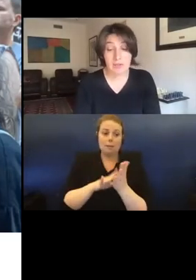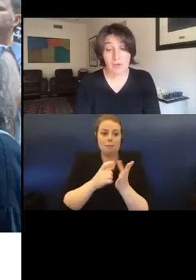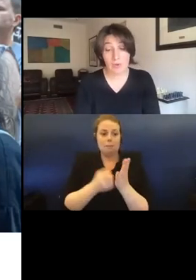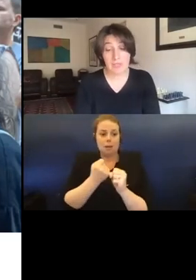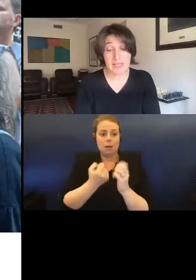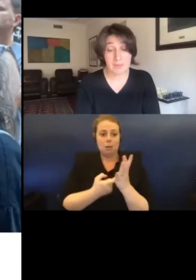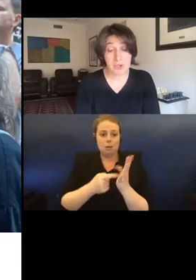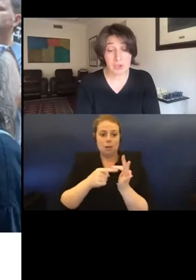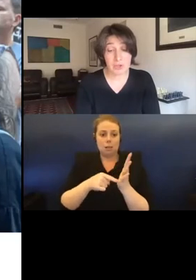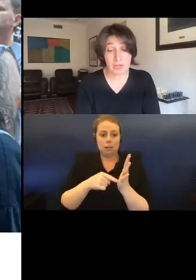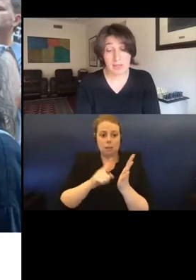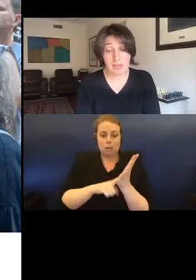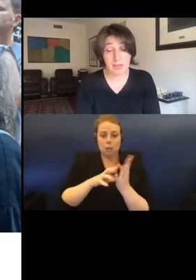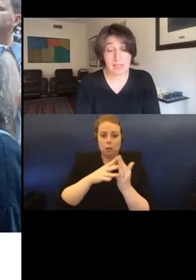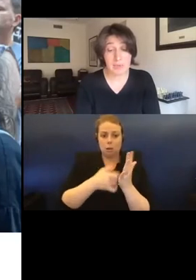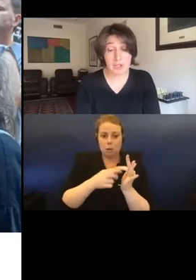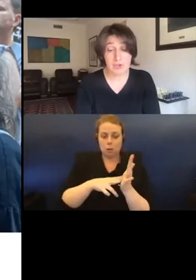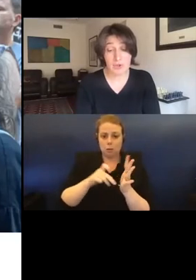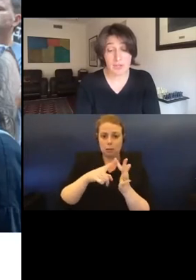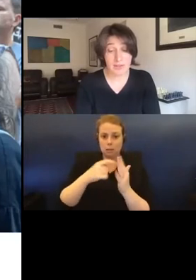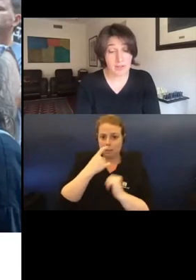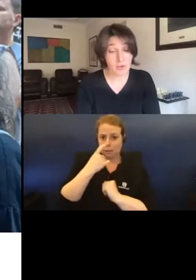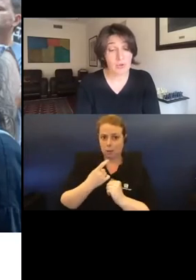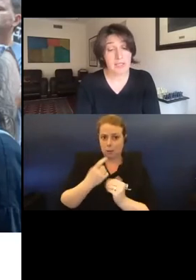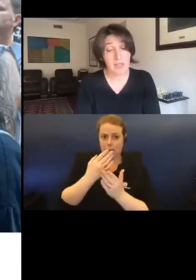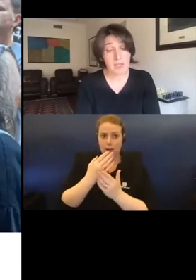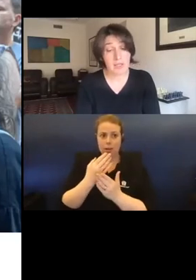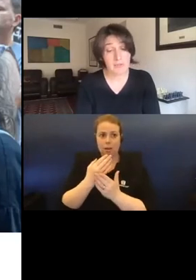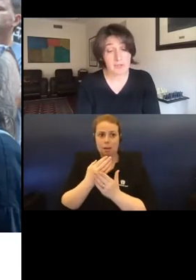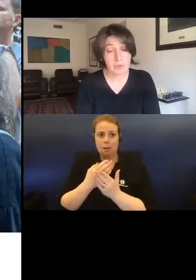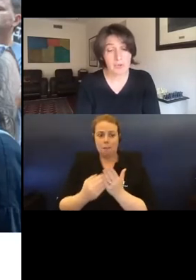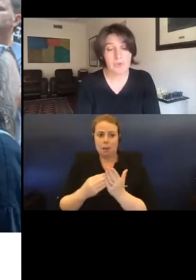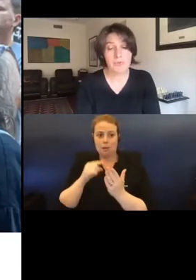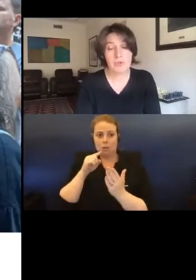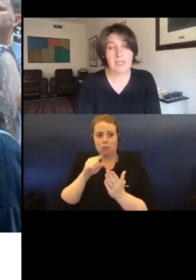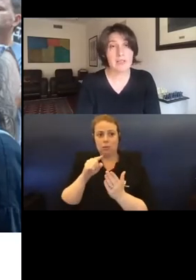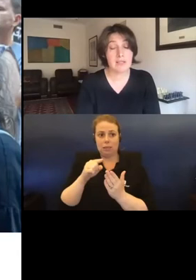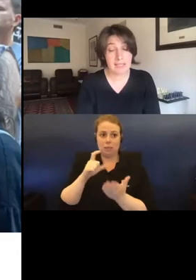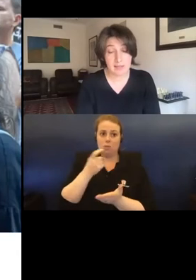of the exhibition uh image is not nothing concrete archives which was first held in adelaide